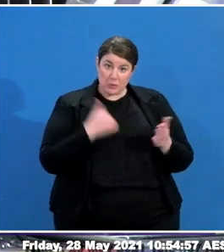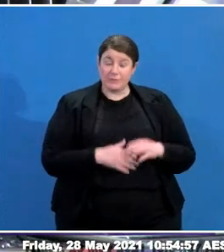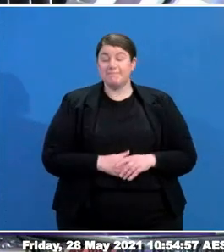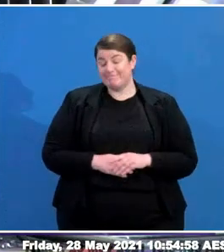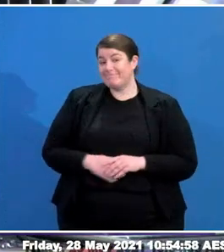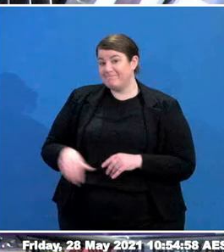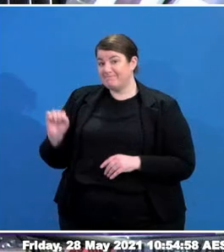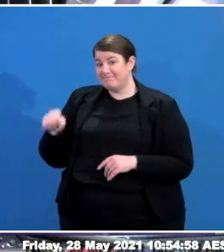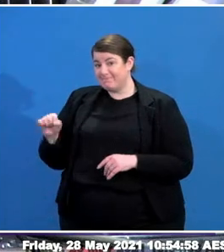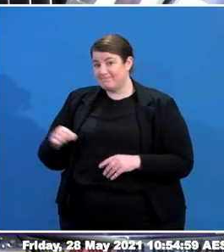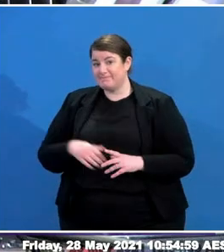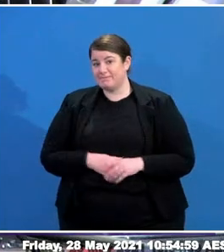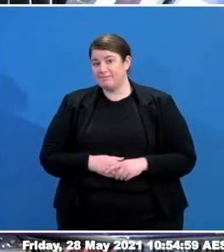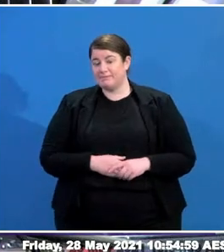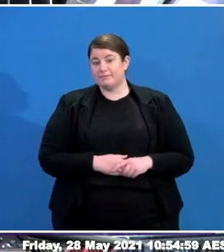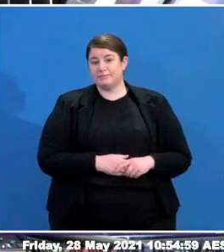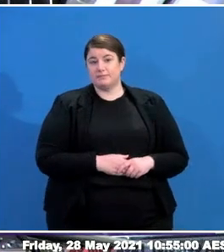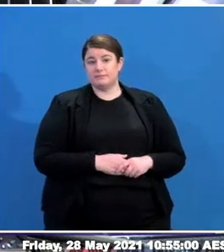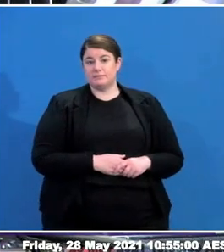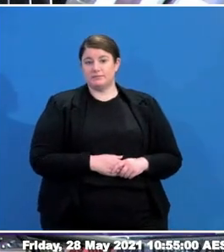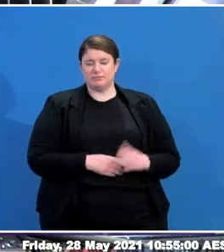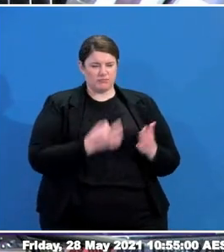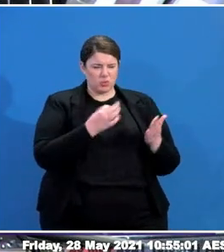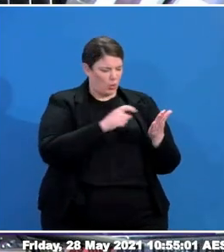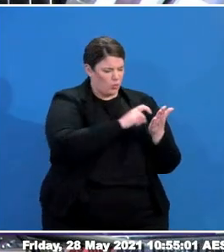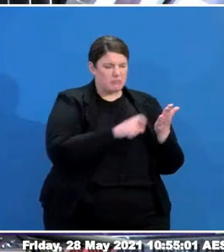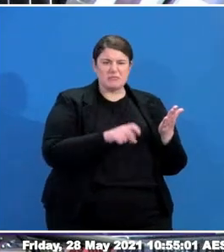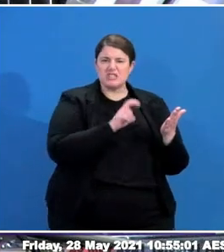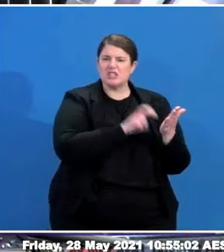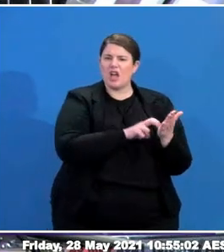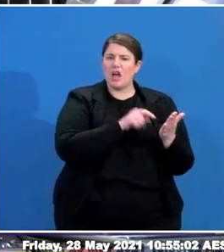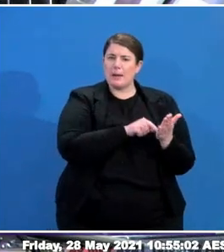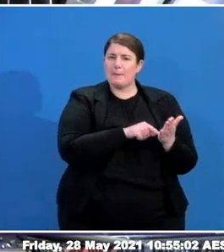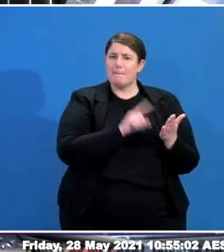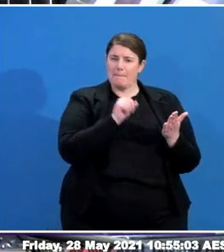And it is unsigned but it appears to have been ---